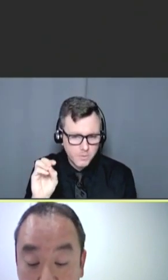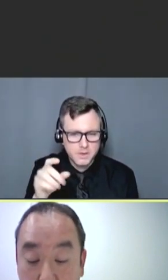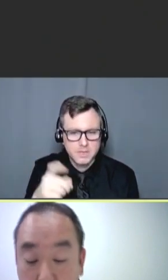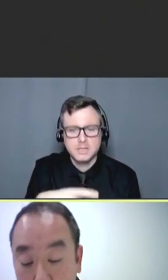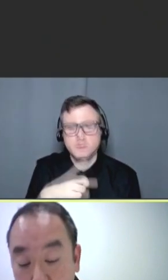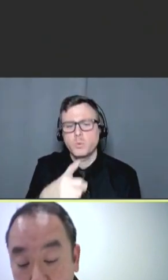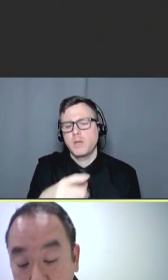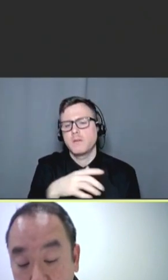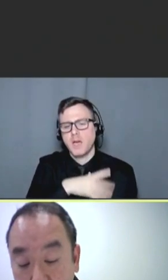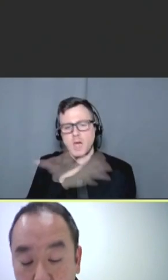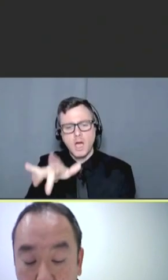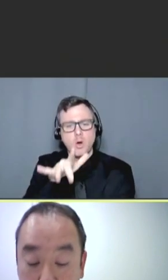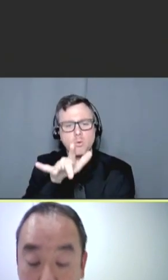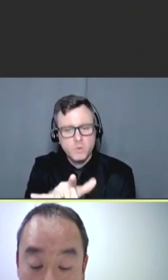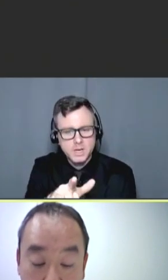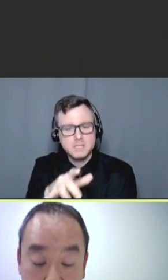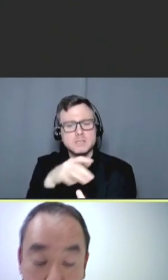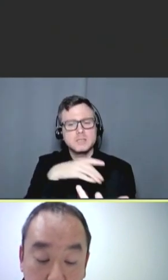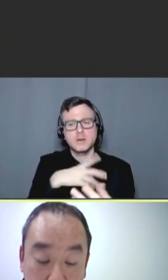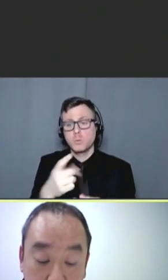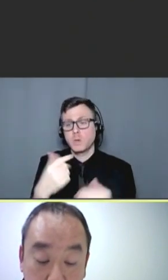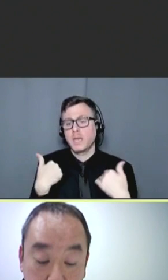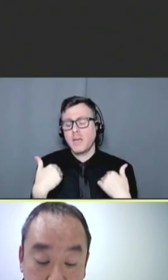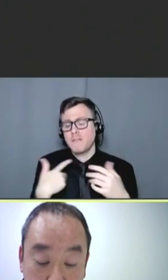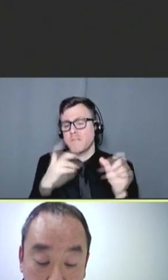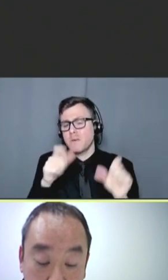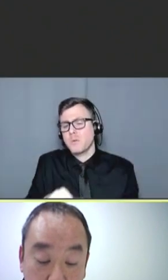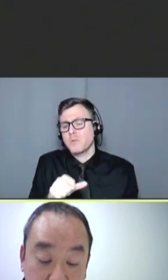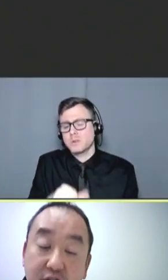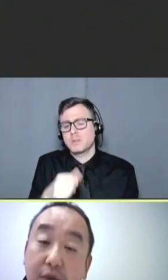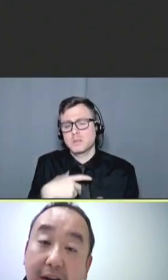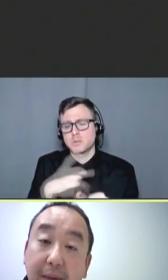and reported [unintelligible]. There may also be abilities to prevent -- to provide direct